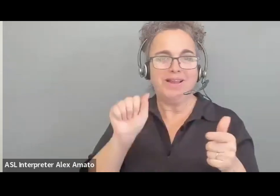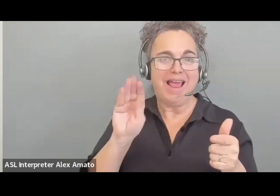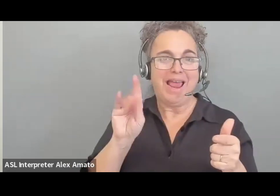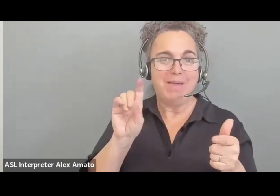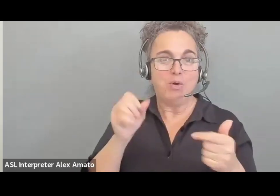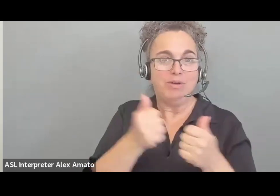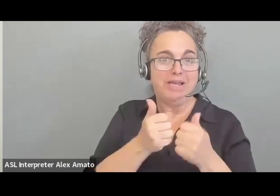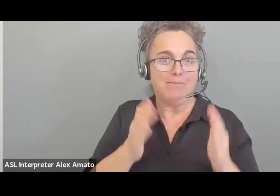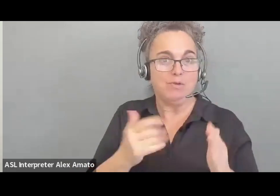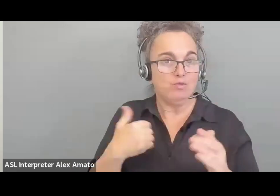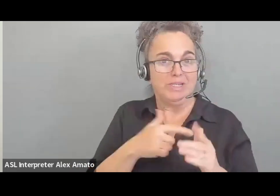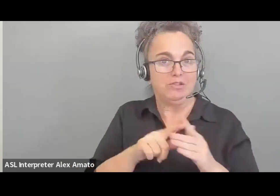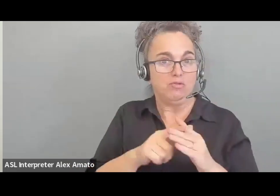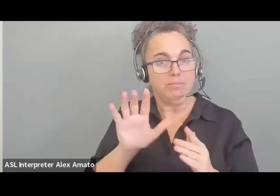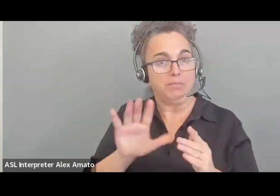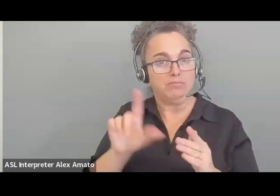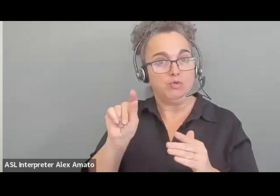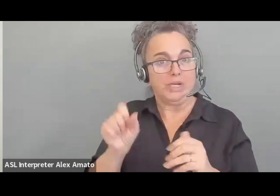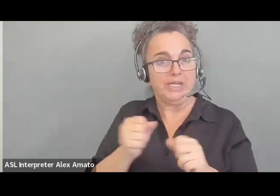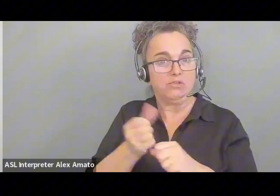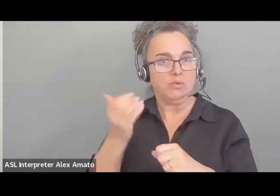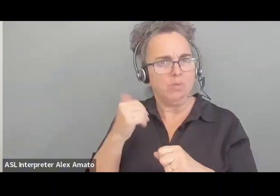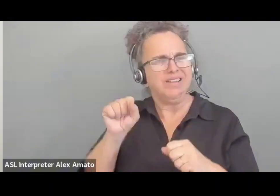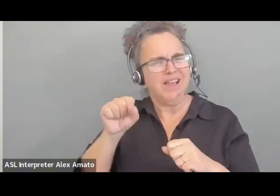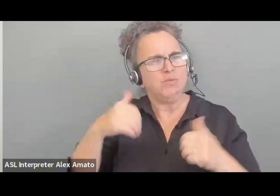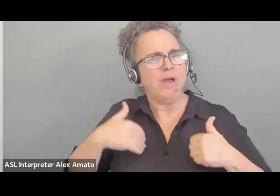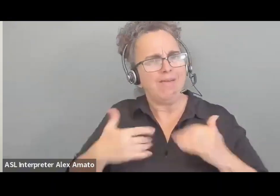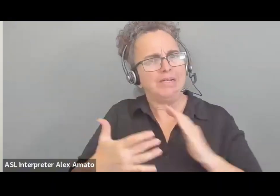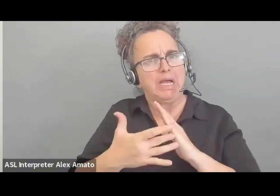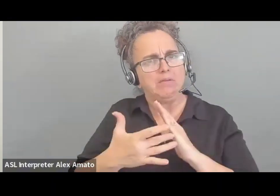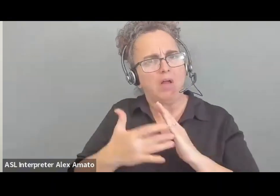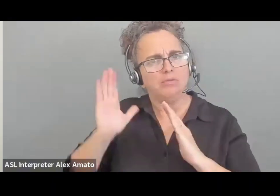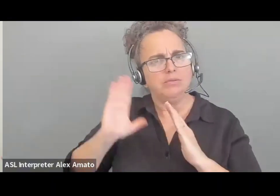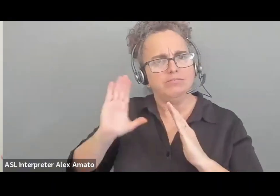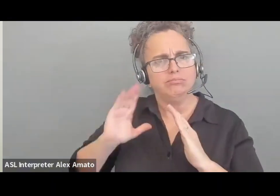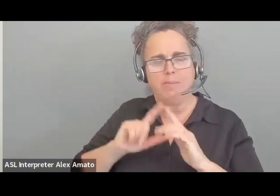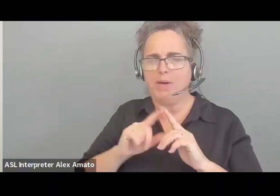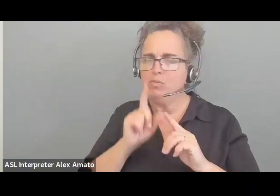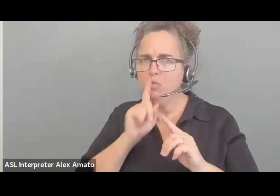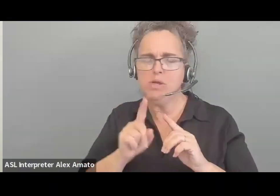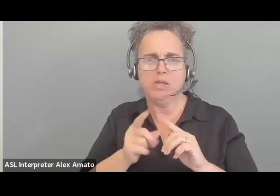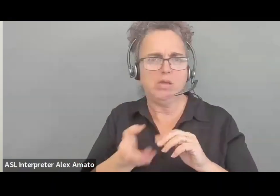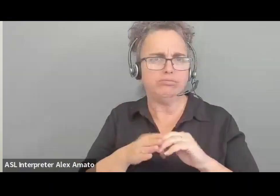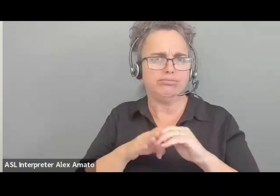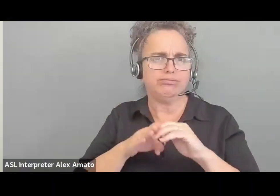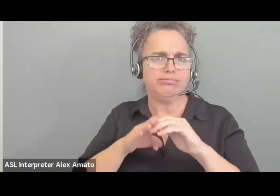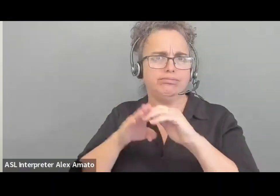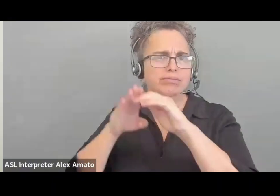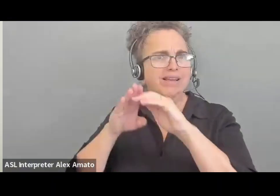Initially there was some accessible tech out there, but it really grew and then it became its own market.